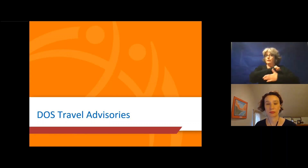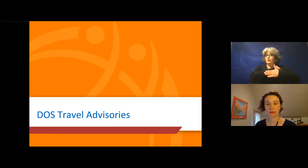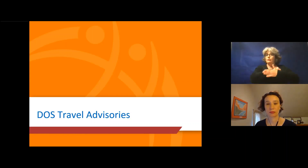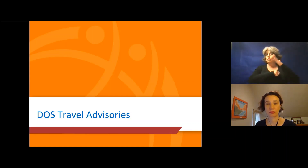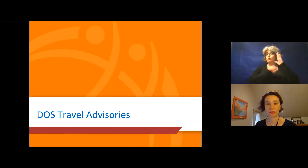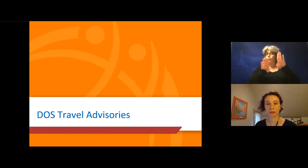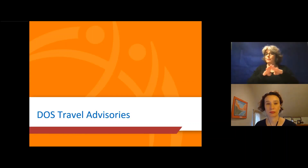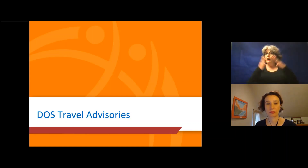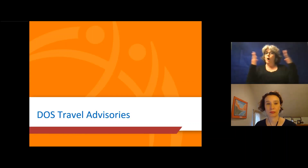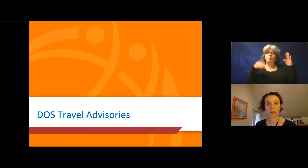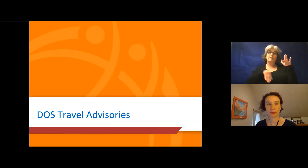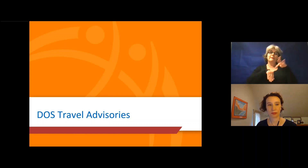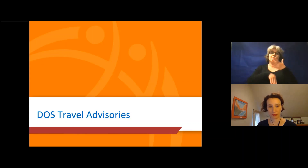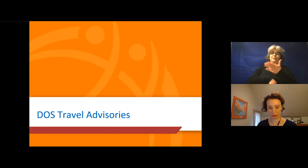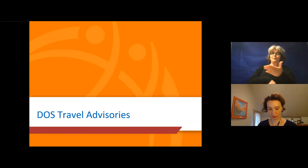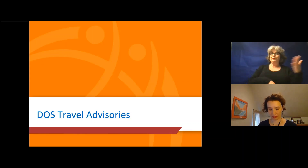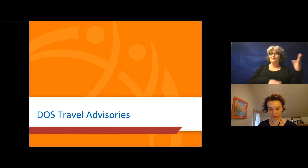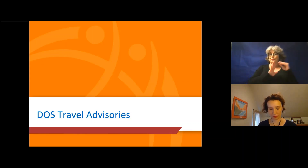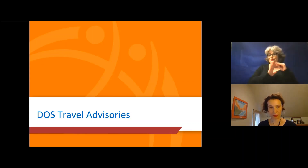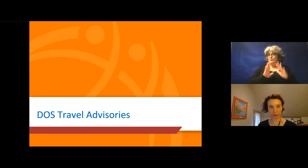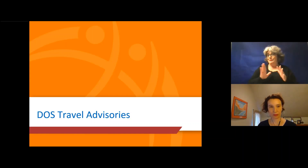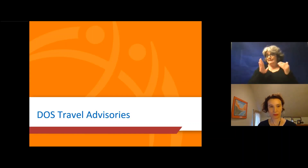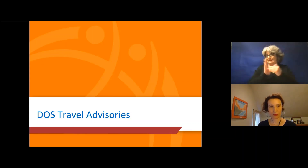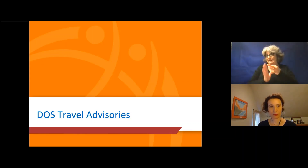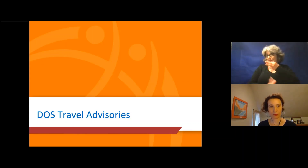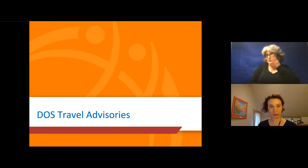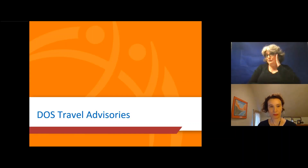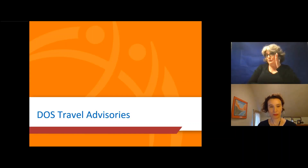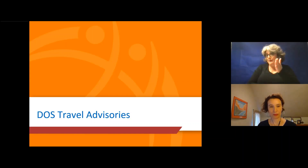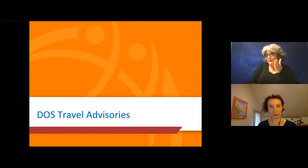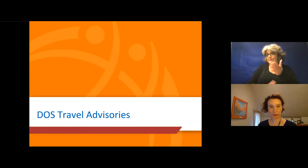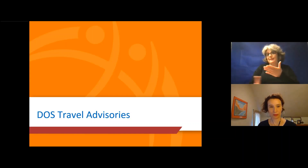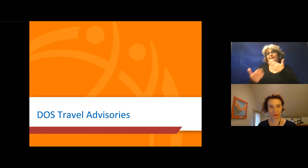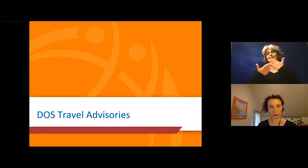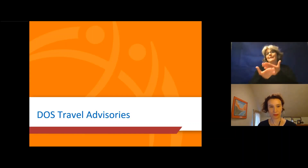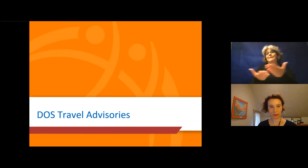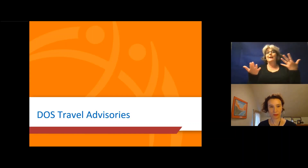available to you and your students again and again just want to thank you all for the chance to to